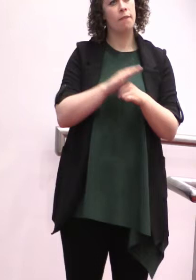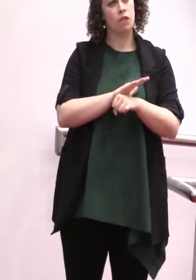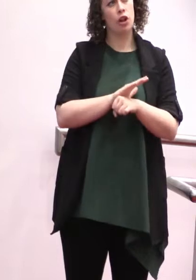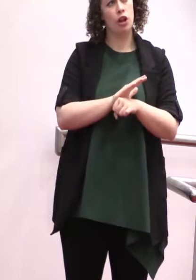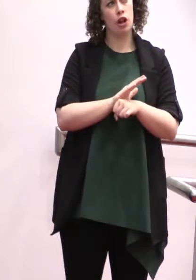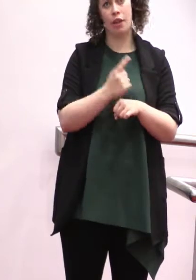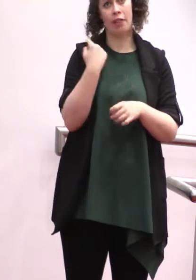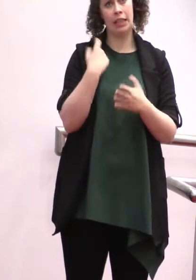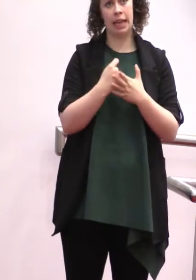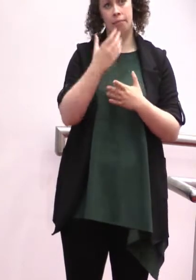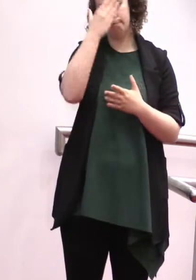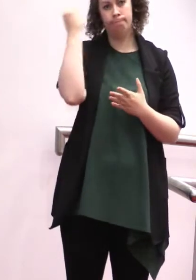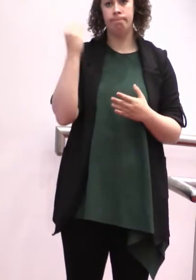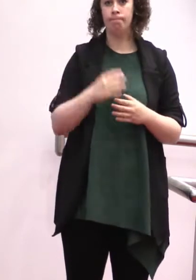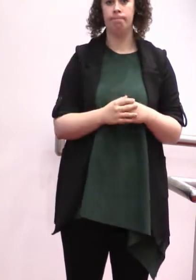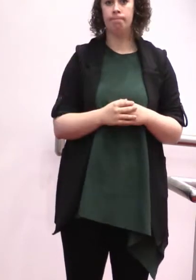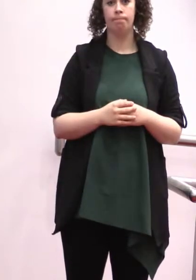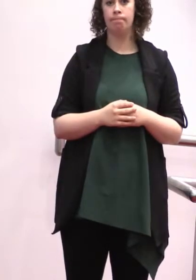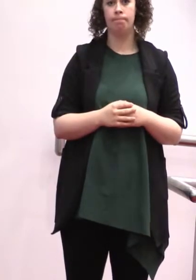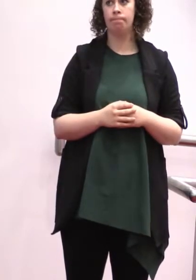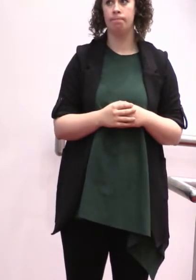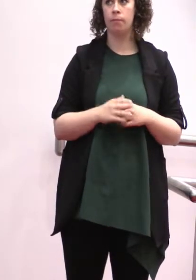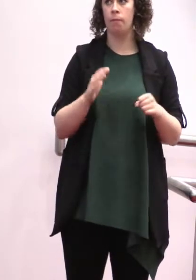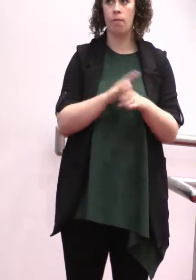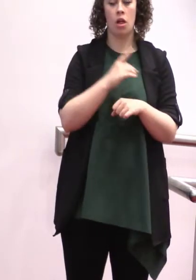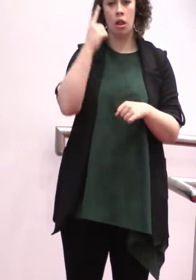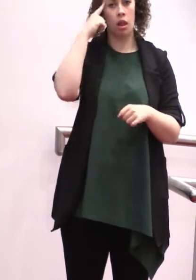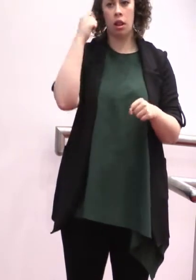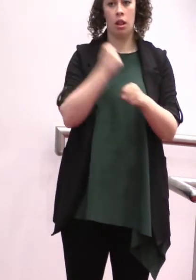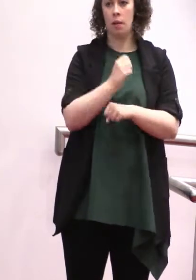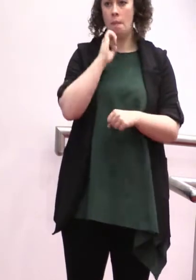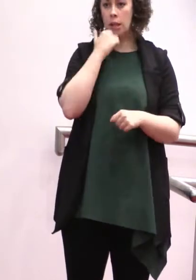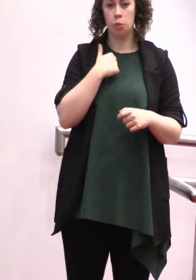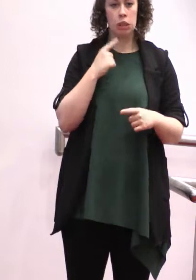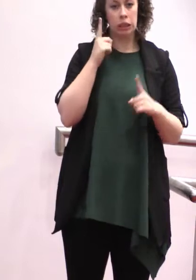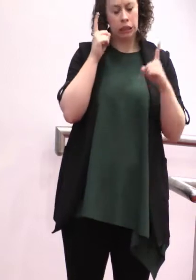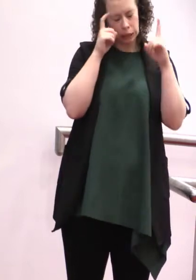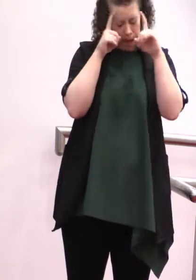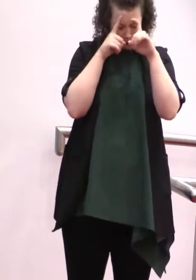that time, actually, because it really was a difficult time and even though the outcome